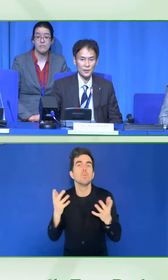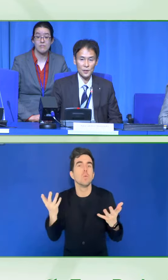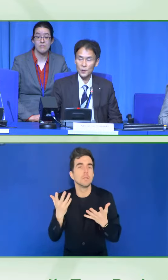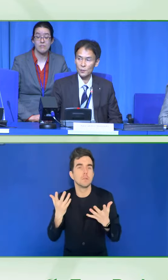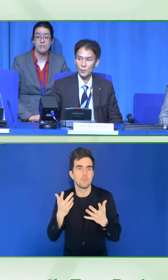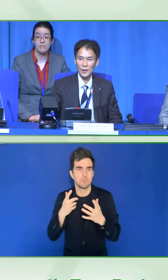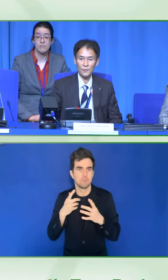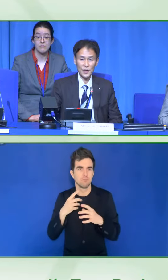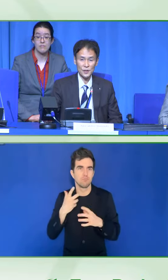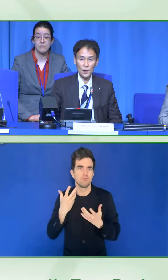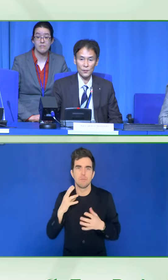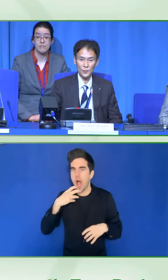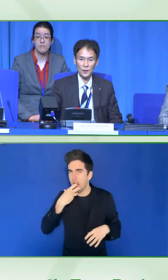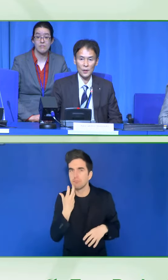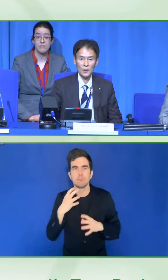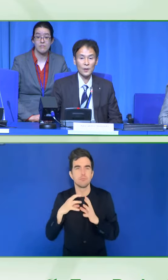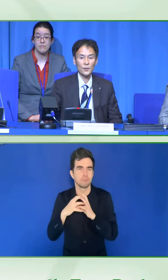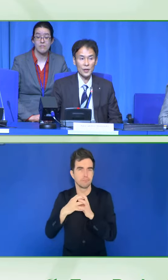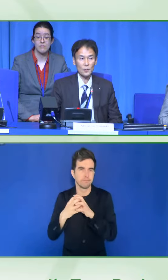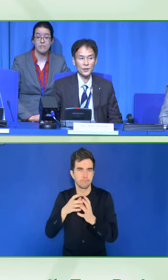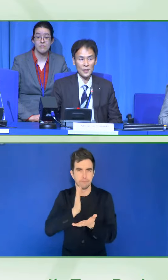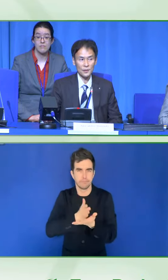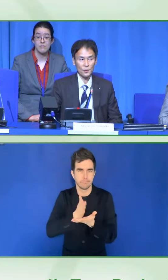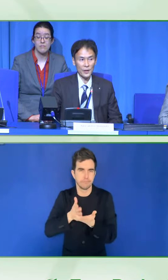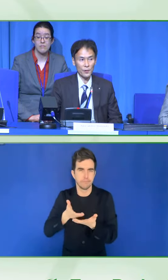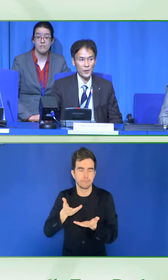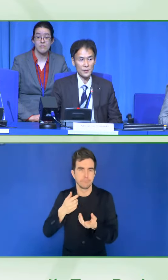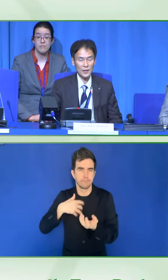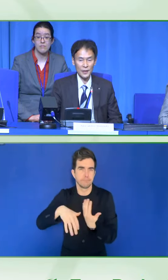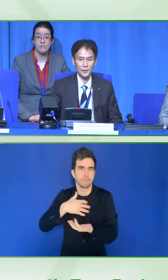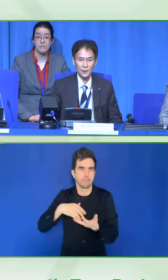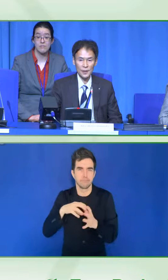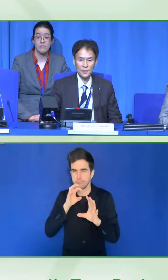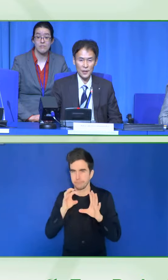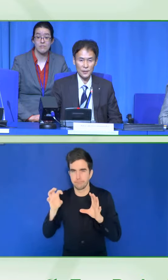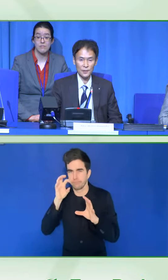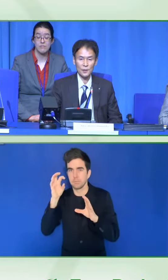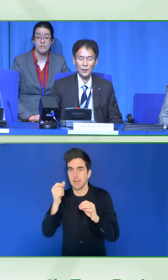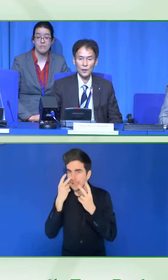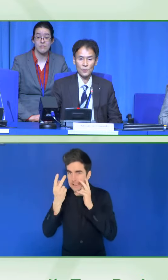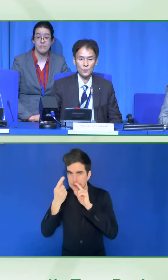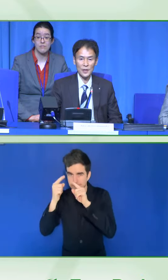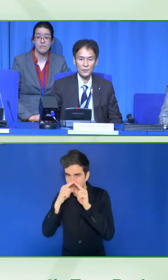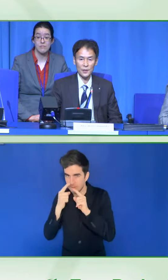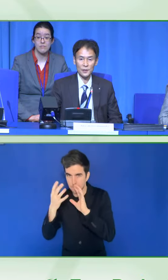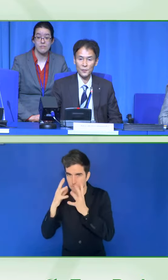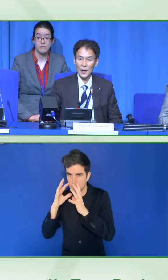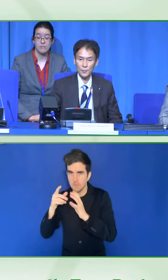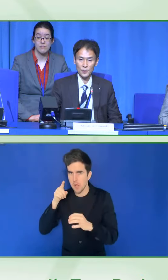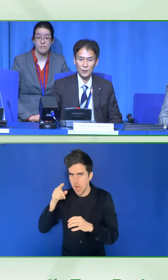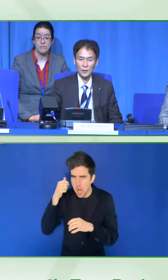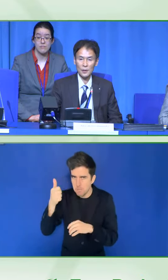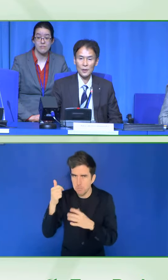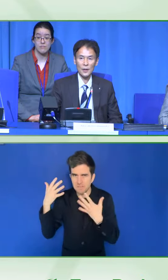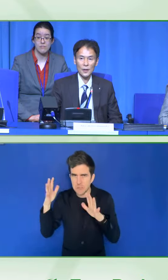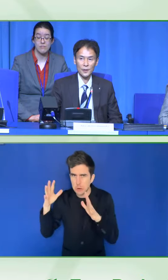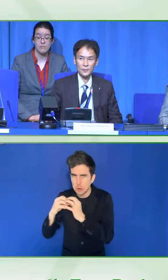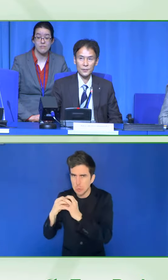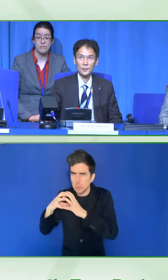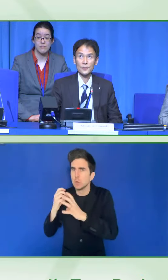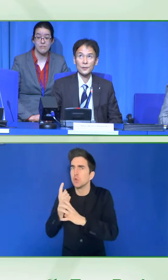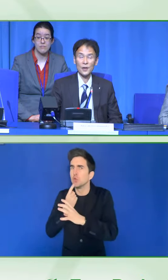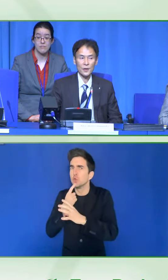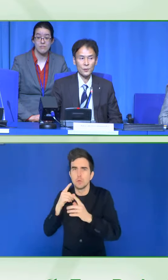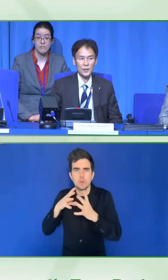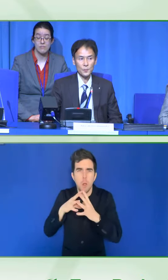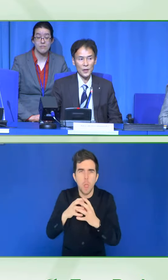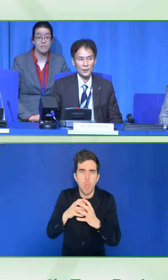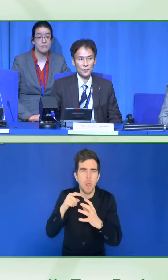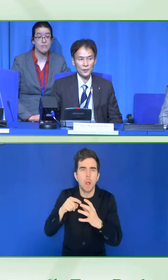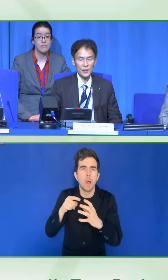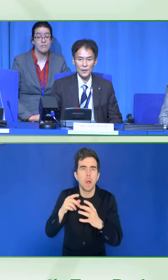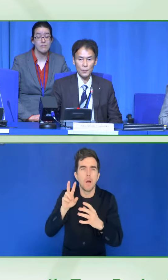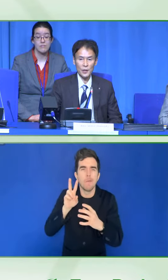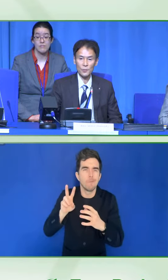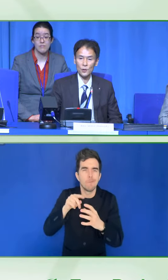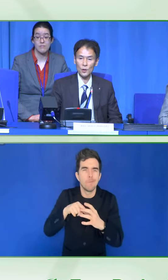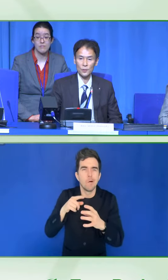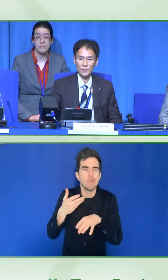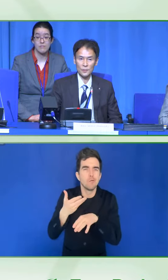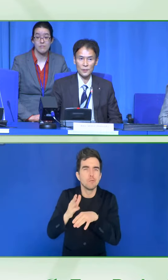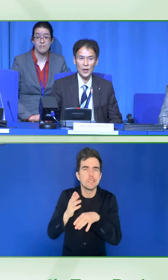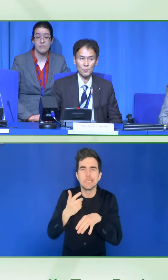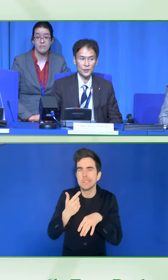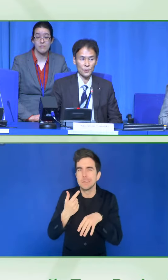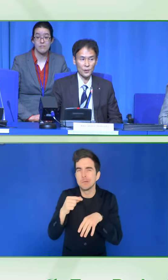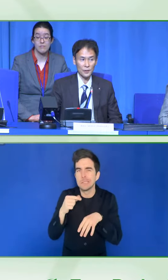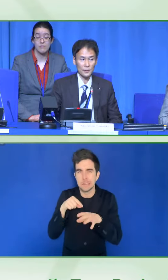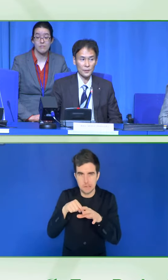And the last slide is photos of to meet us in different stages of ripeness.